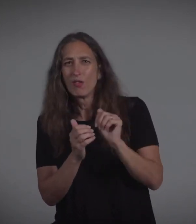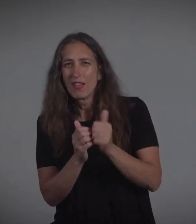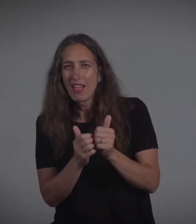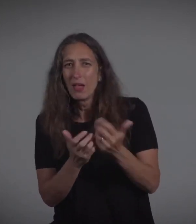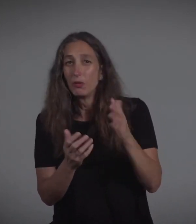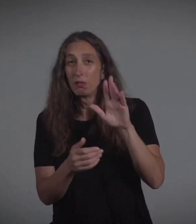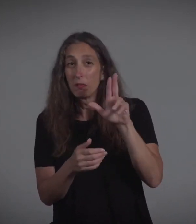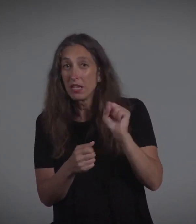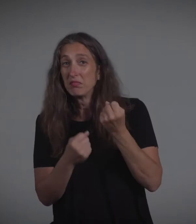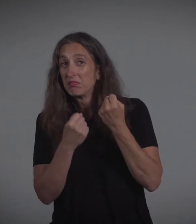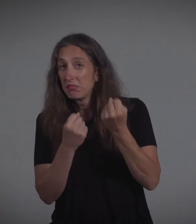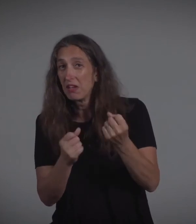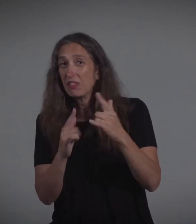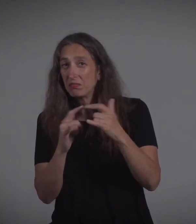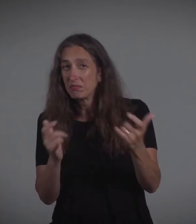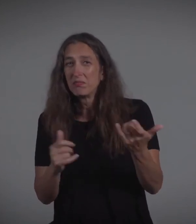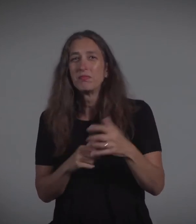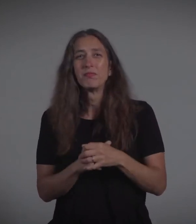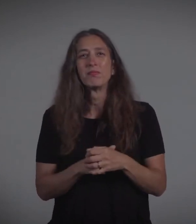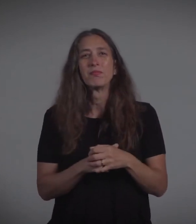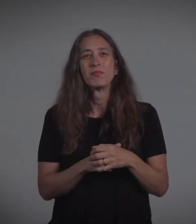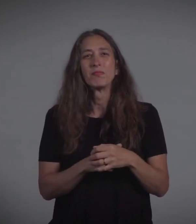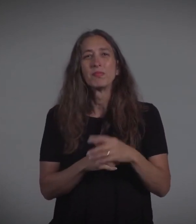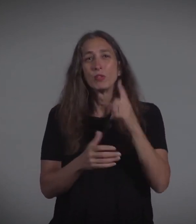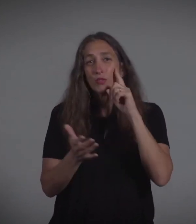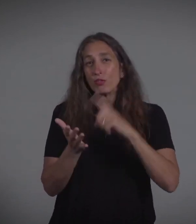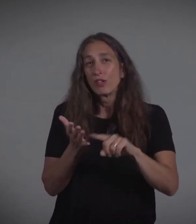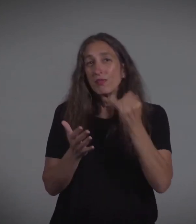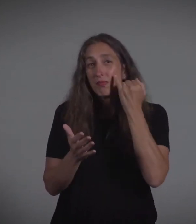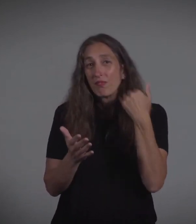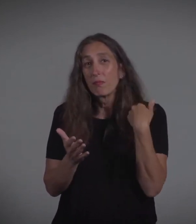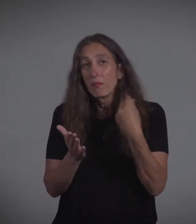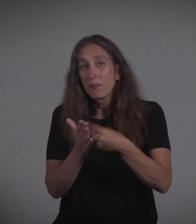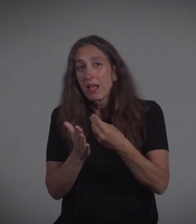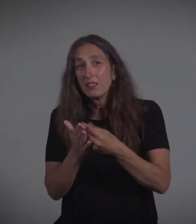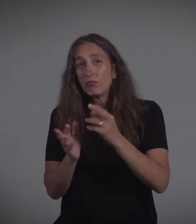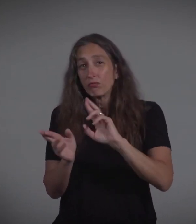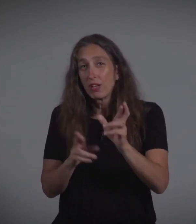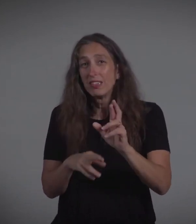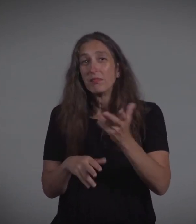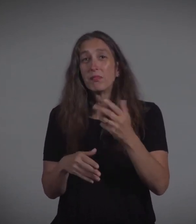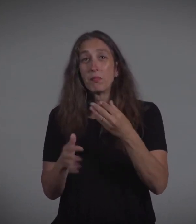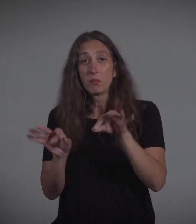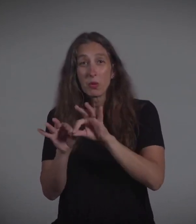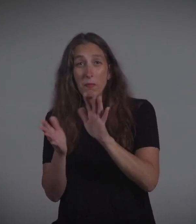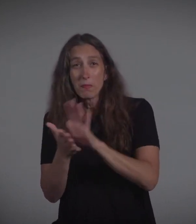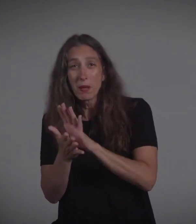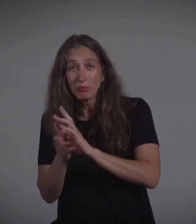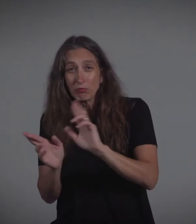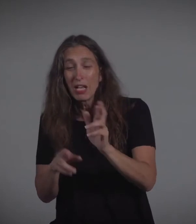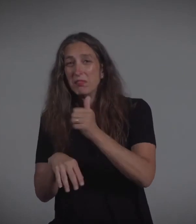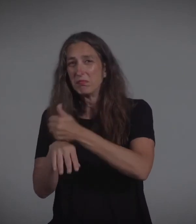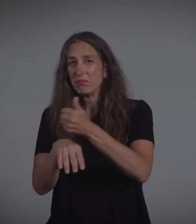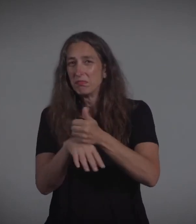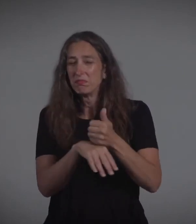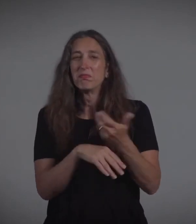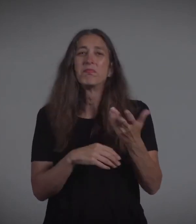Tell them to make sure they have cash and important papers ready if they decide to leave.